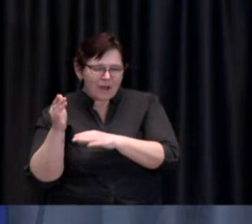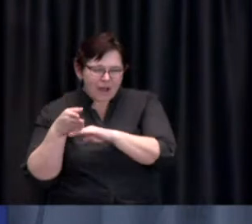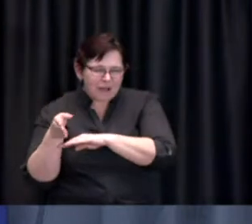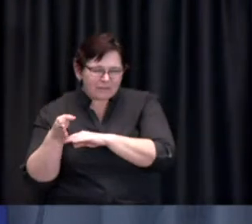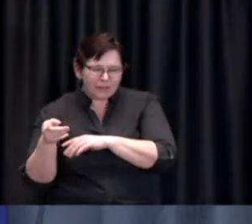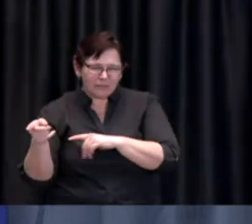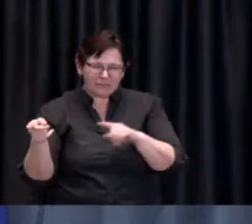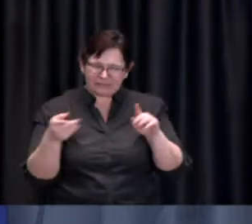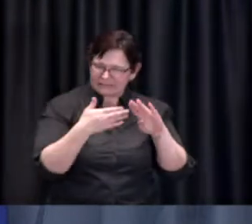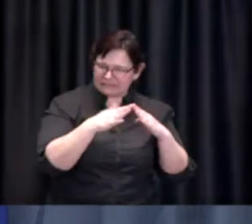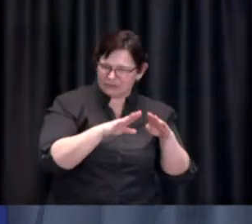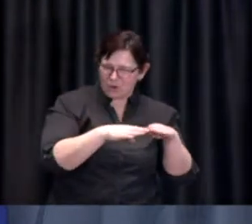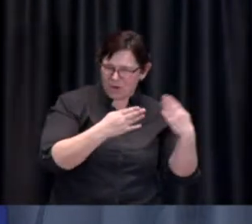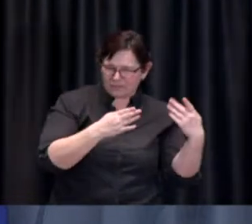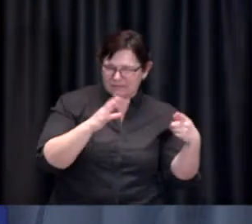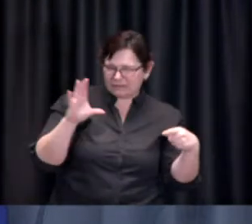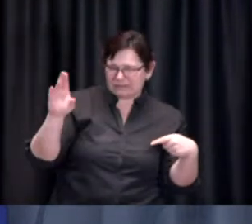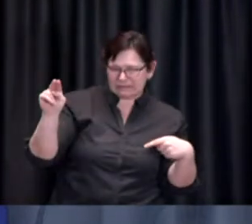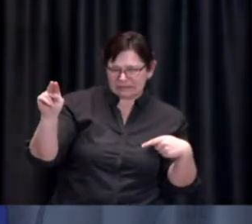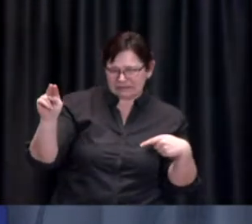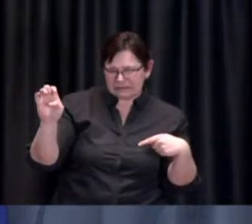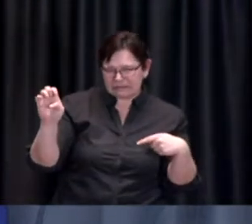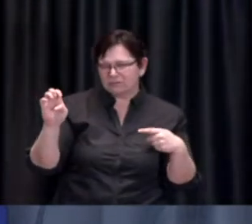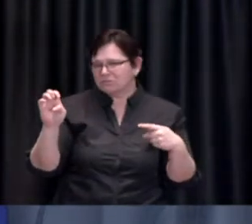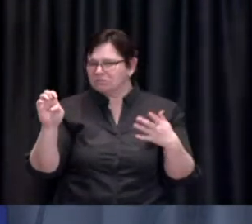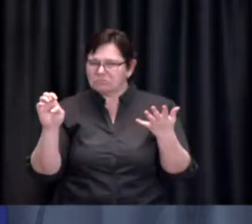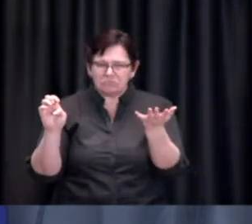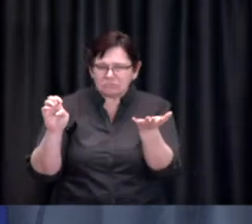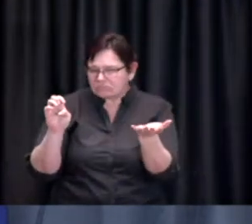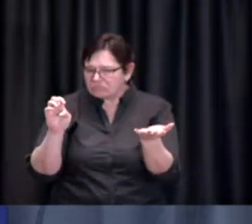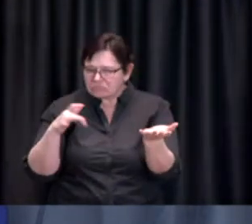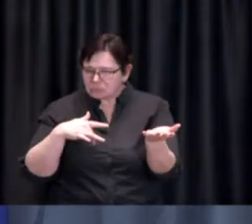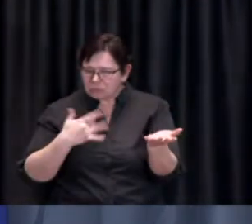Mayor Tory: We've been very careful to take uh things up to July 1st today because that seems far enough ahead to take